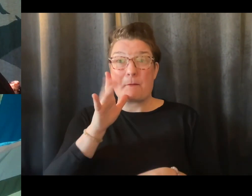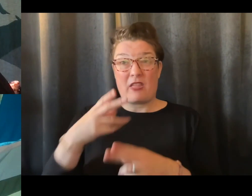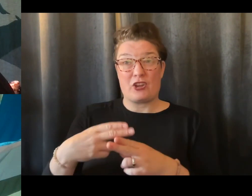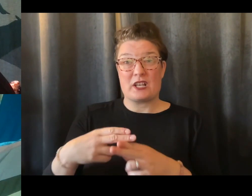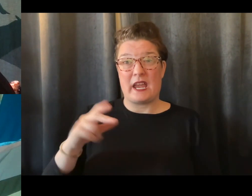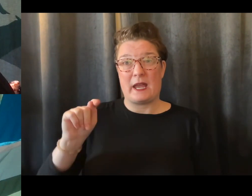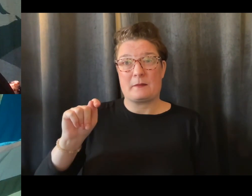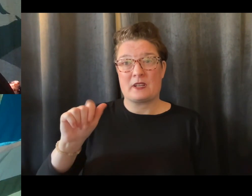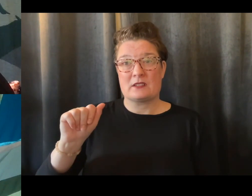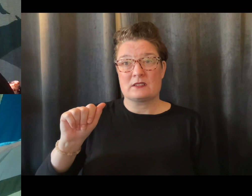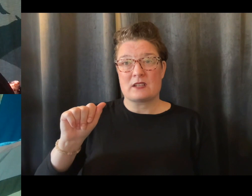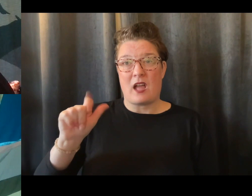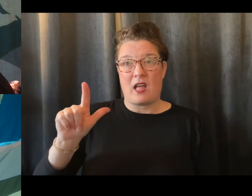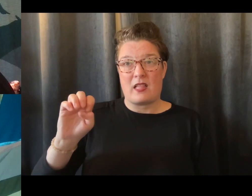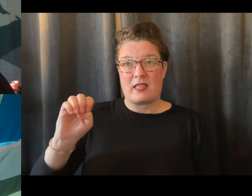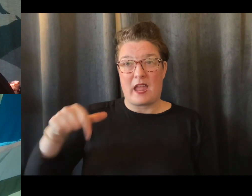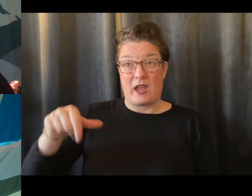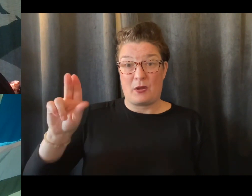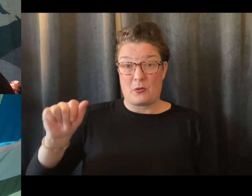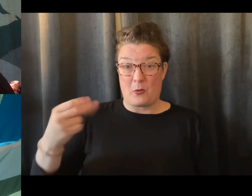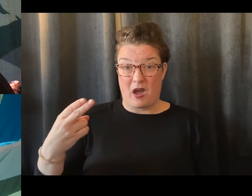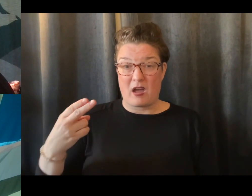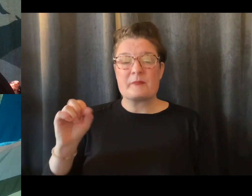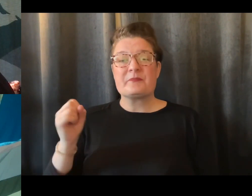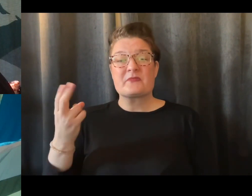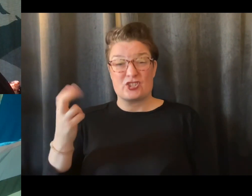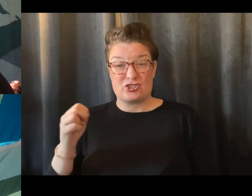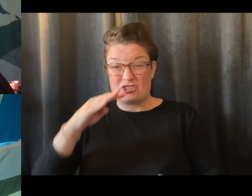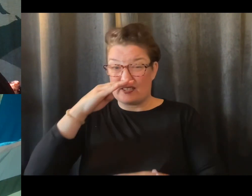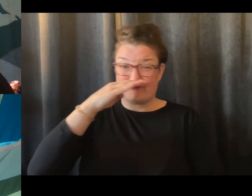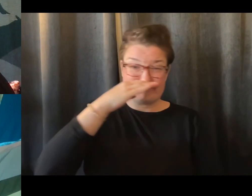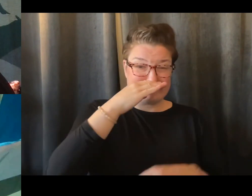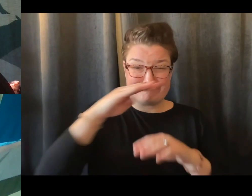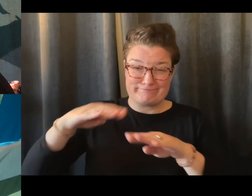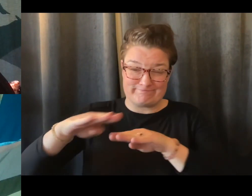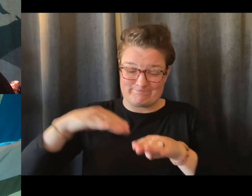days, and it was this, like, very public, uh, just, like, I feel it right now, um,